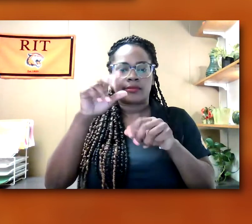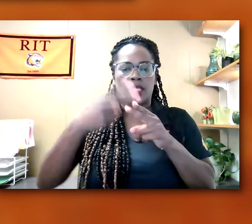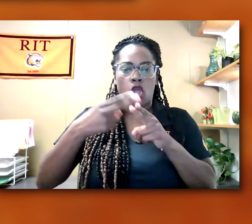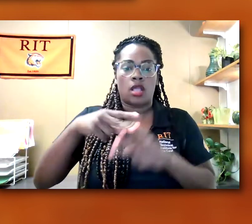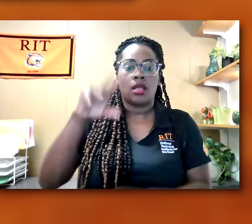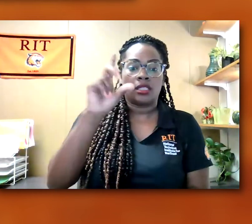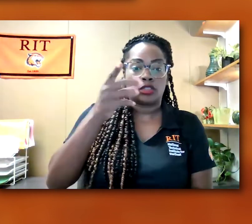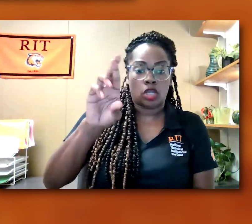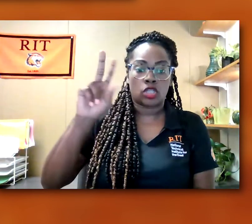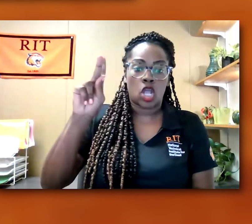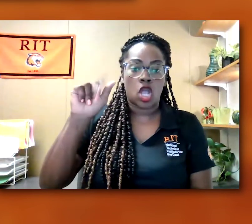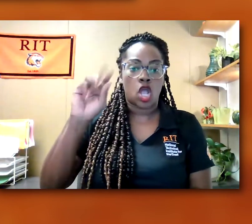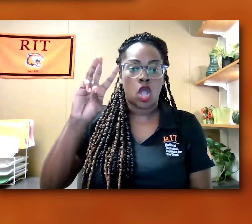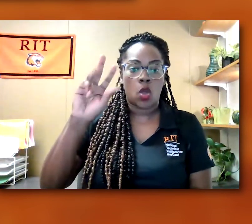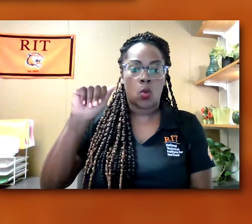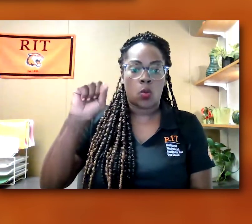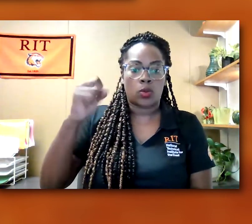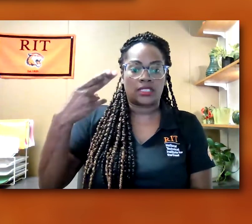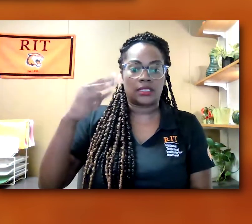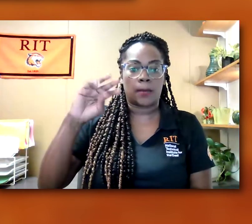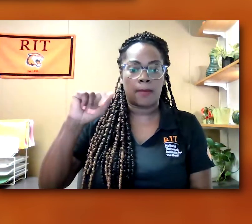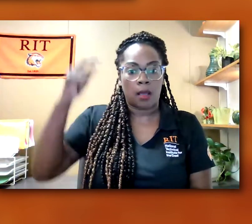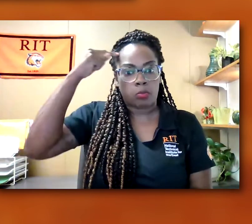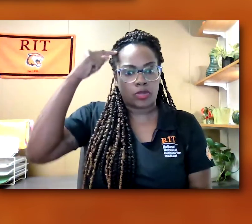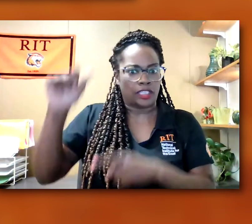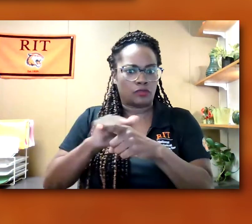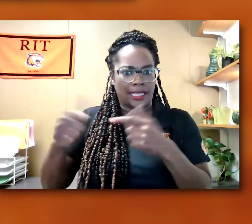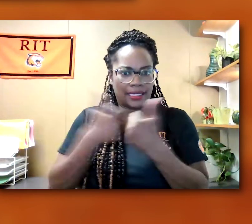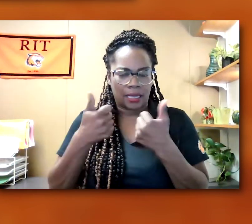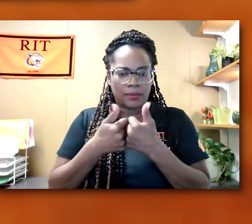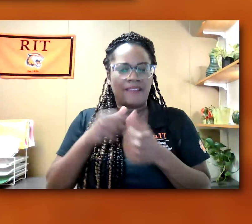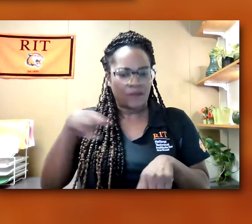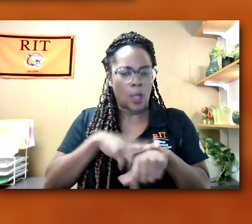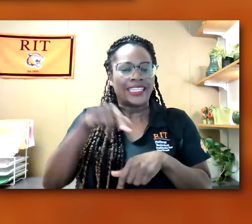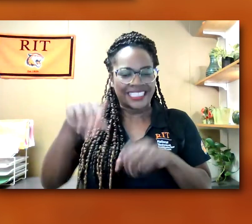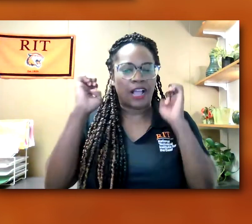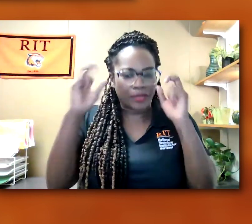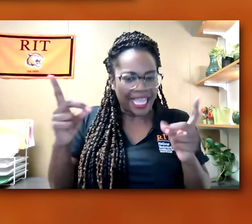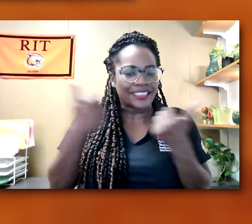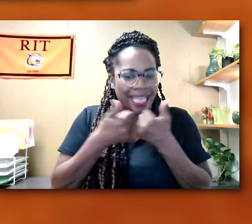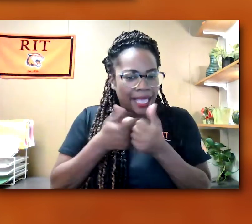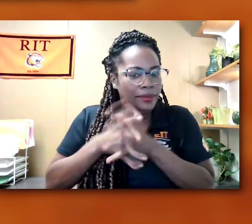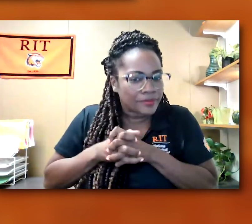where you basically get to do a bunch of puzzles,